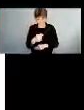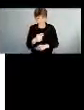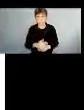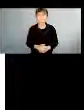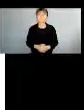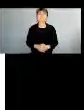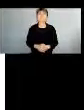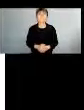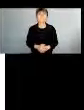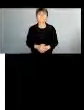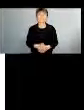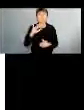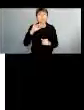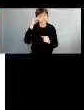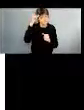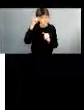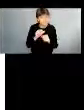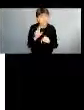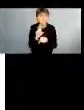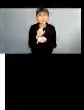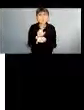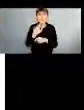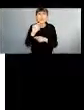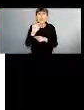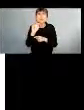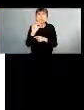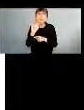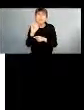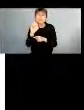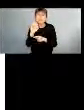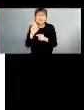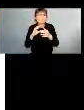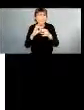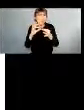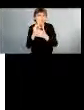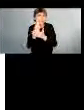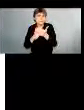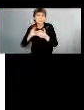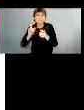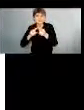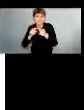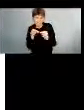Please remember to use the notes section to clarify line items, show your calculations